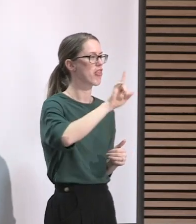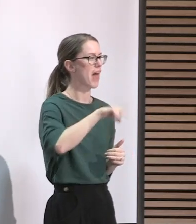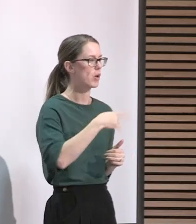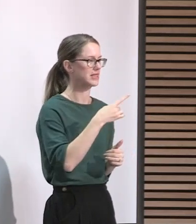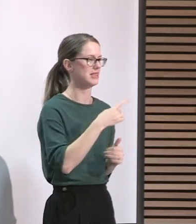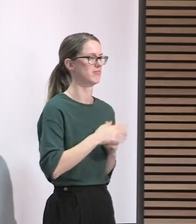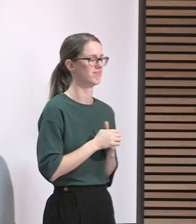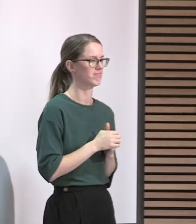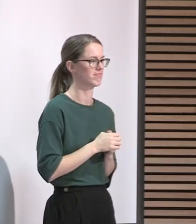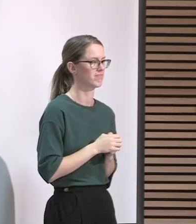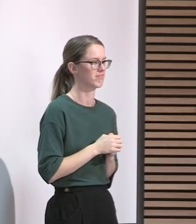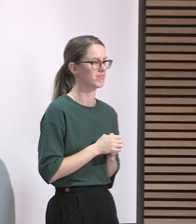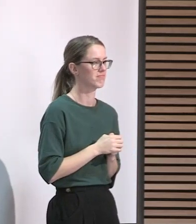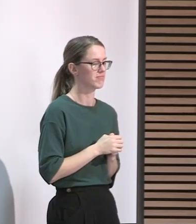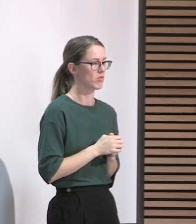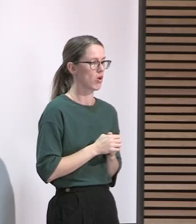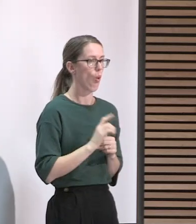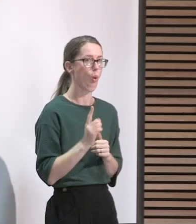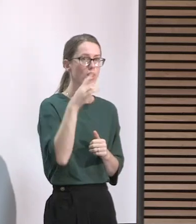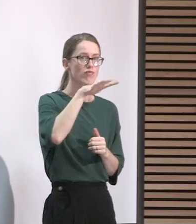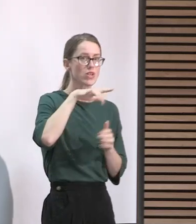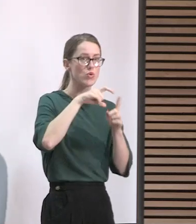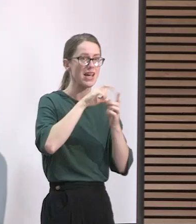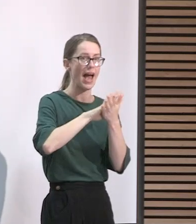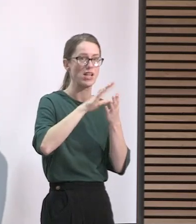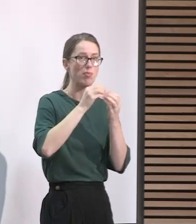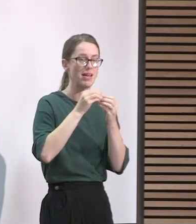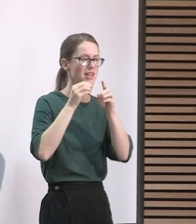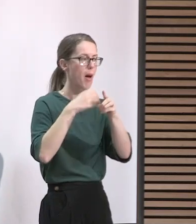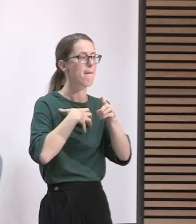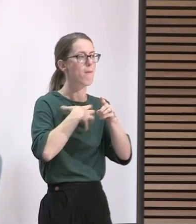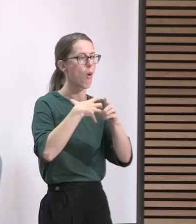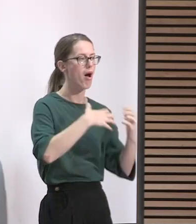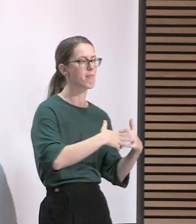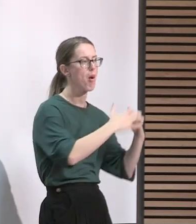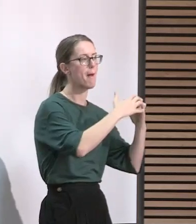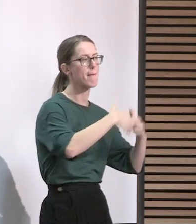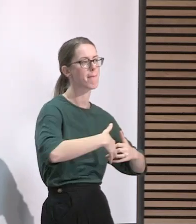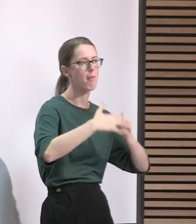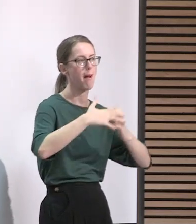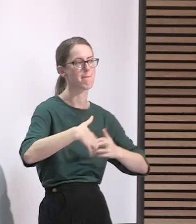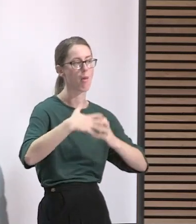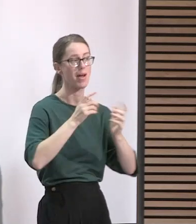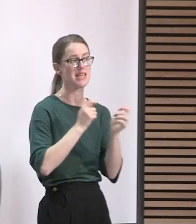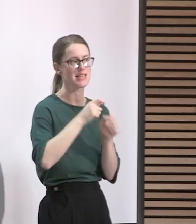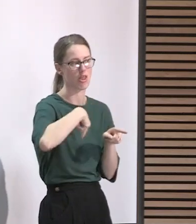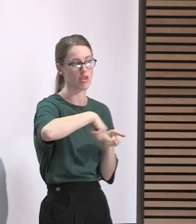Our total tests to date now being 710,063. The Auckland